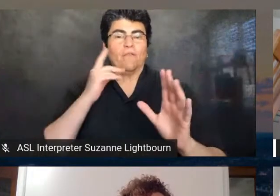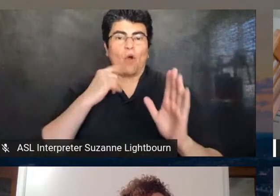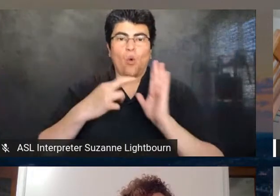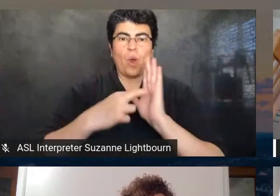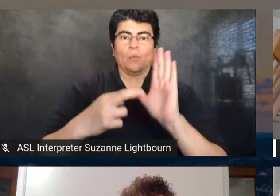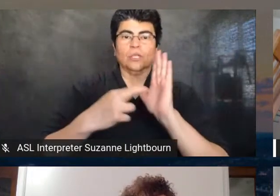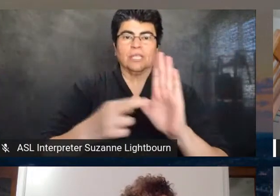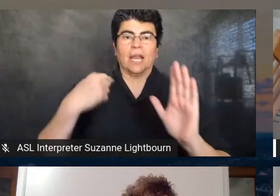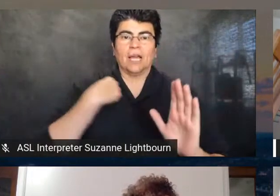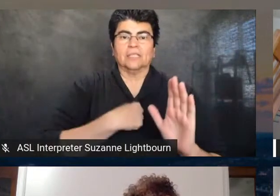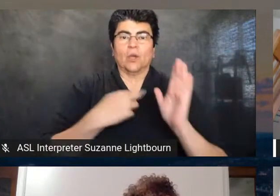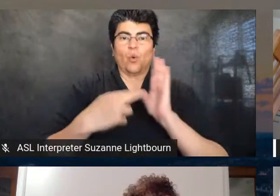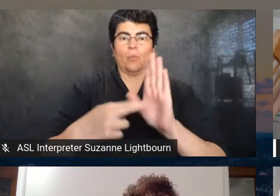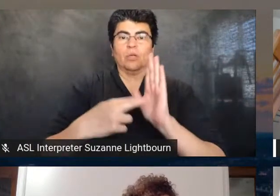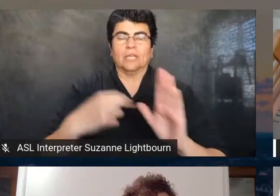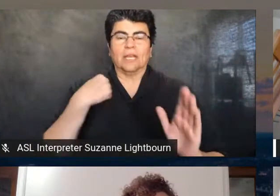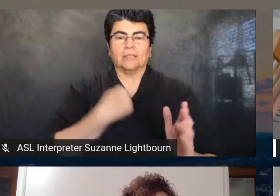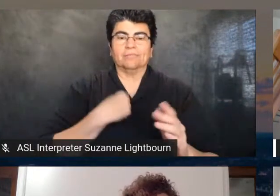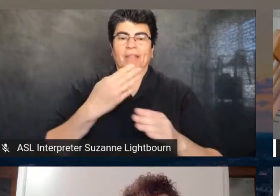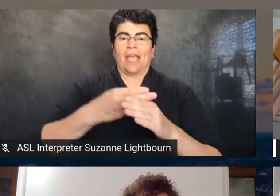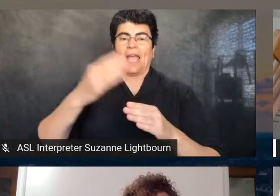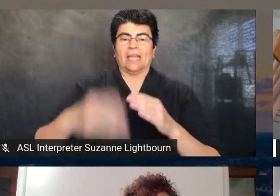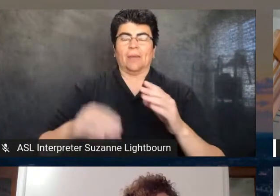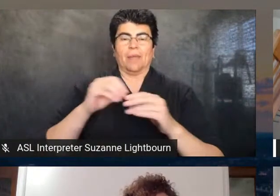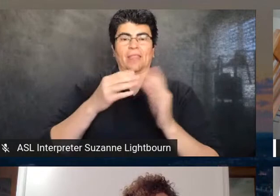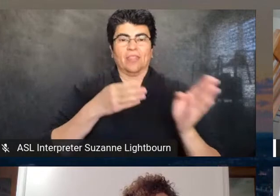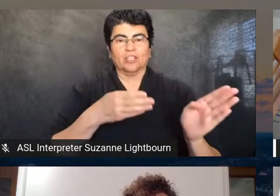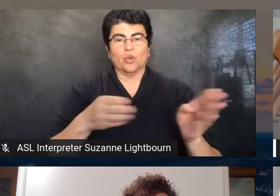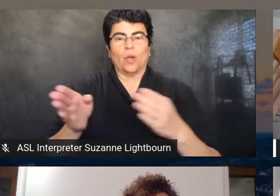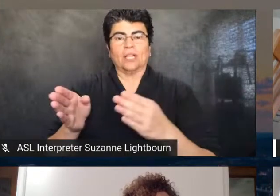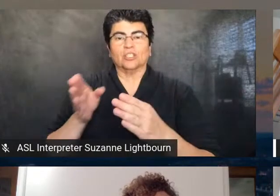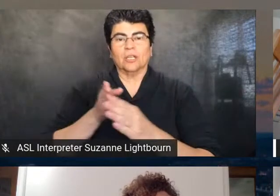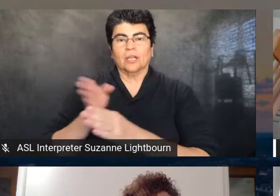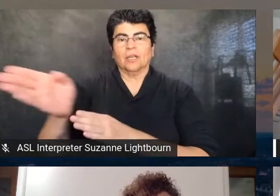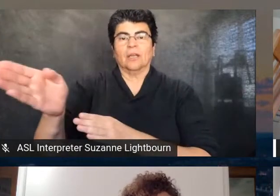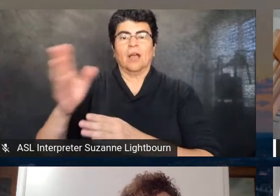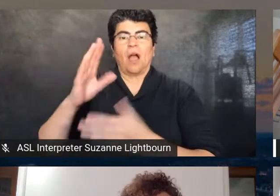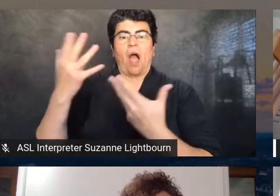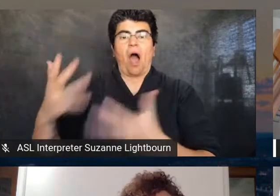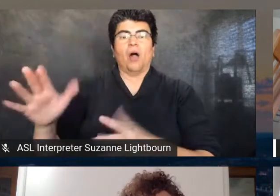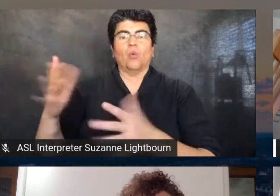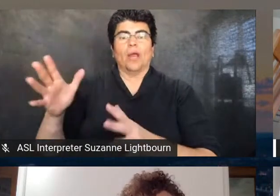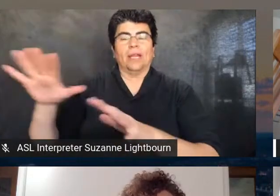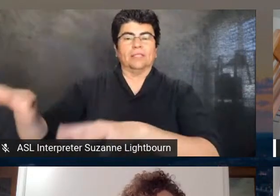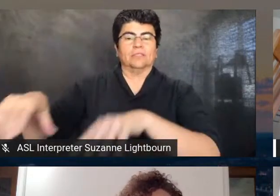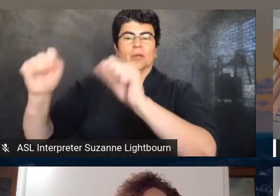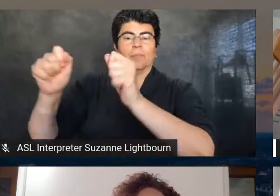it ends up in the direction of the already dominant narrative,